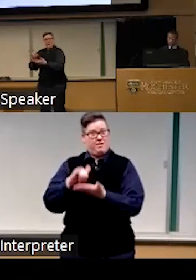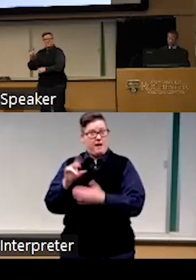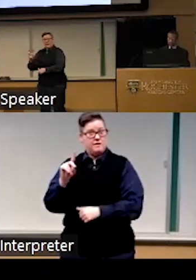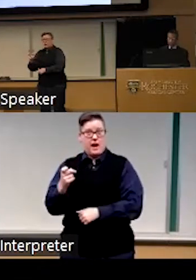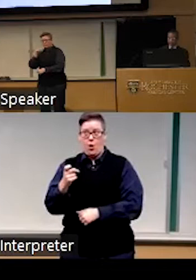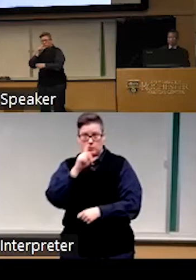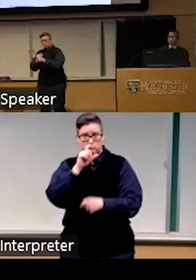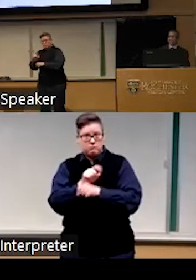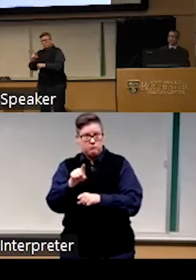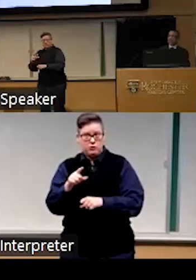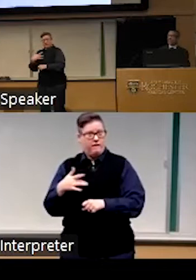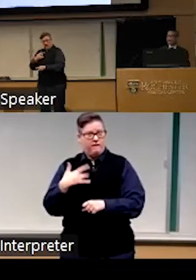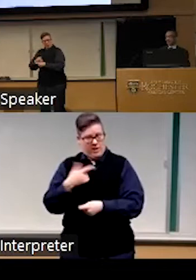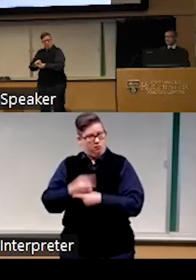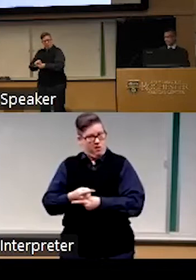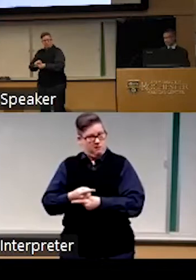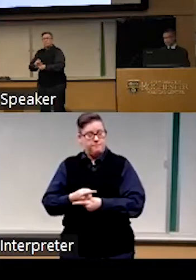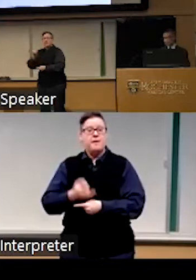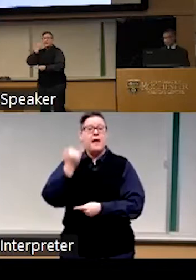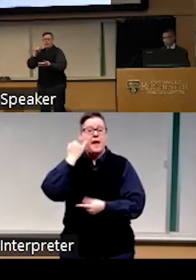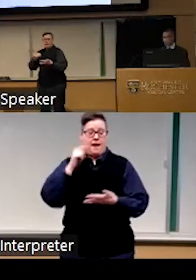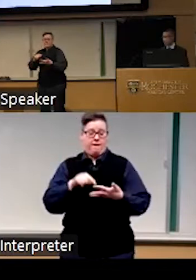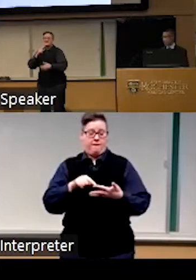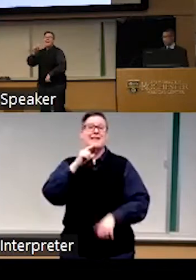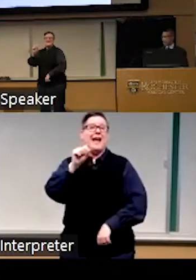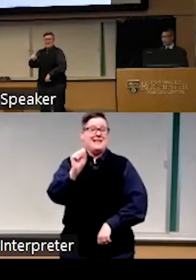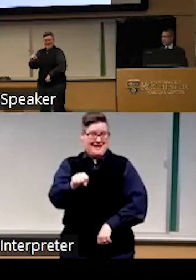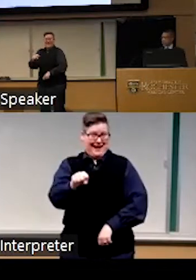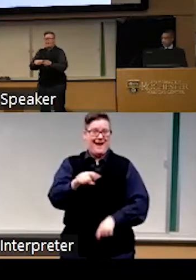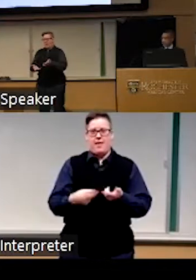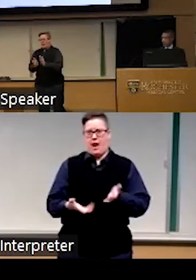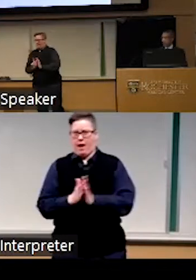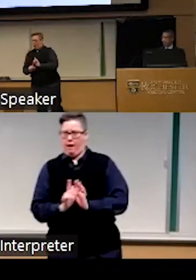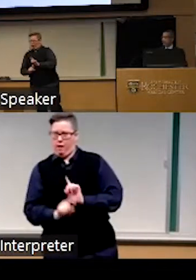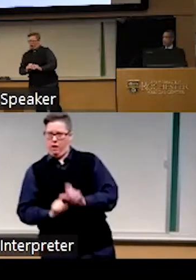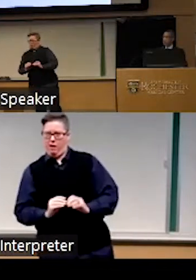of Their Own um if they answered yes to that question they were asked additional questions